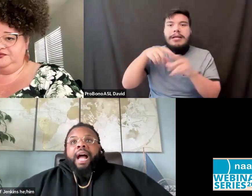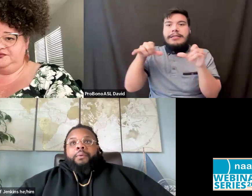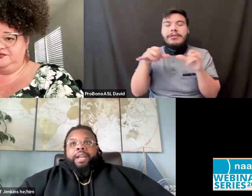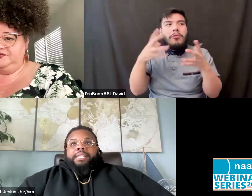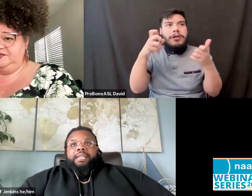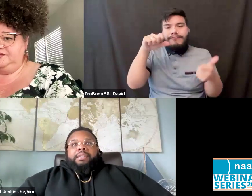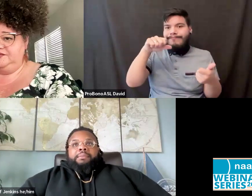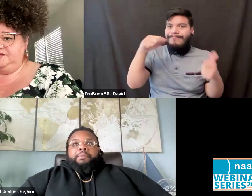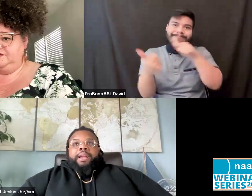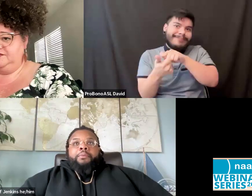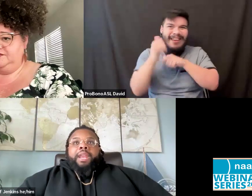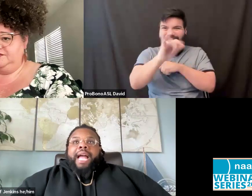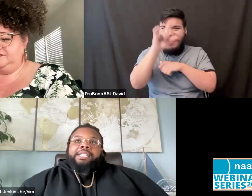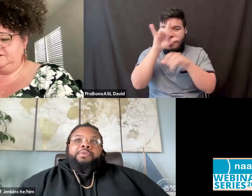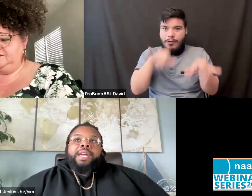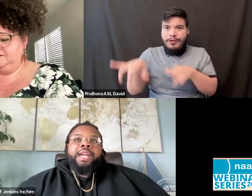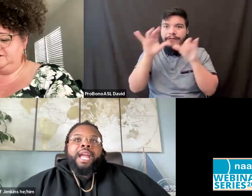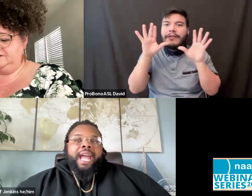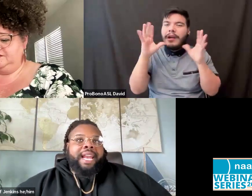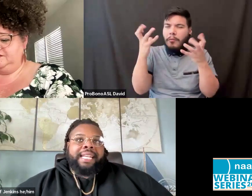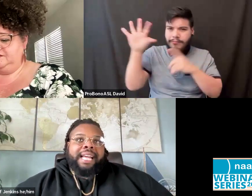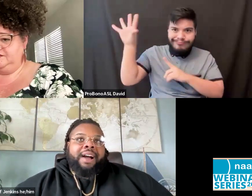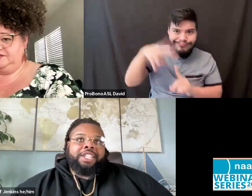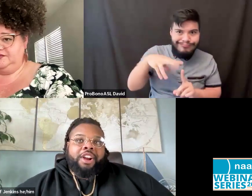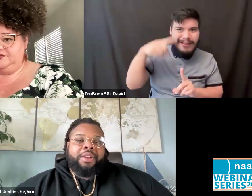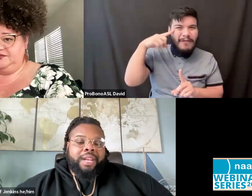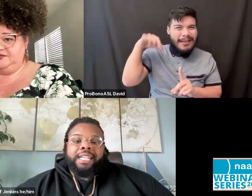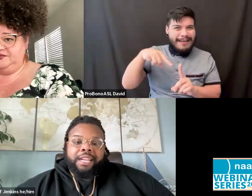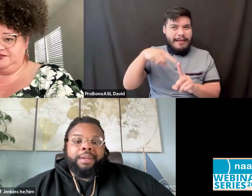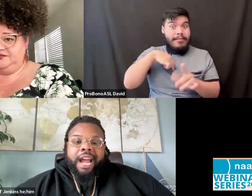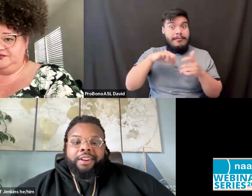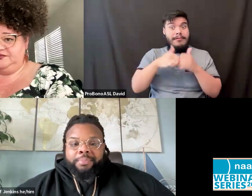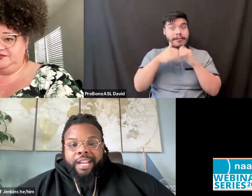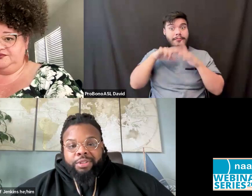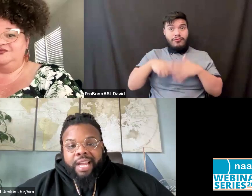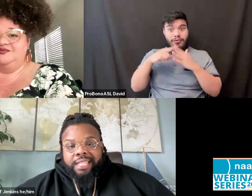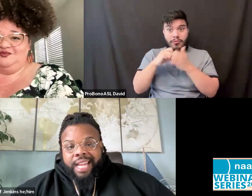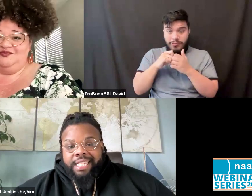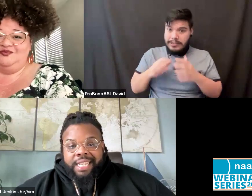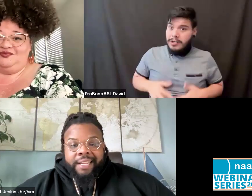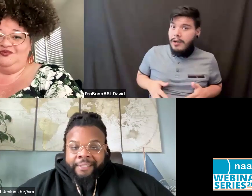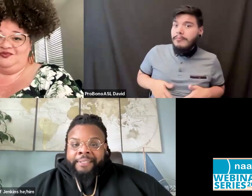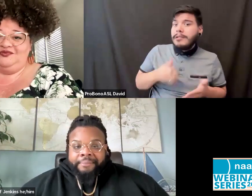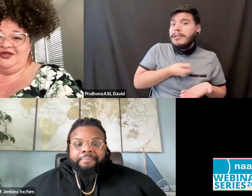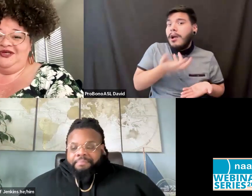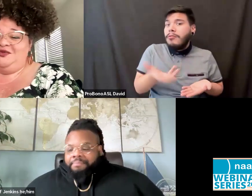I wanted to bring more light to it. And that's how I started with like Chubby Diaries back in 2008.